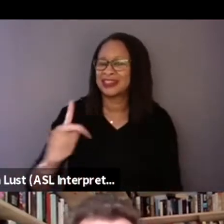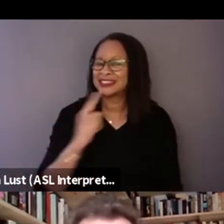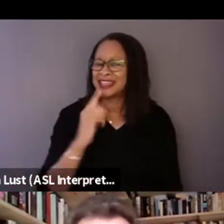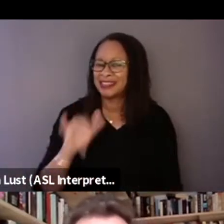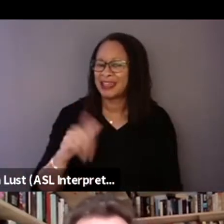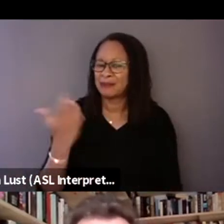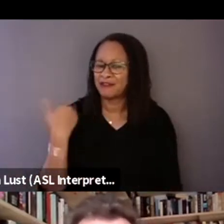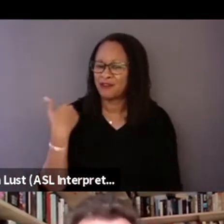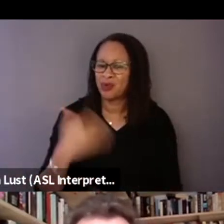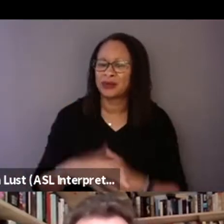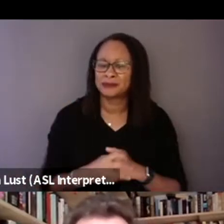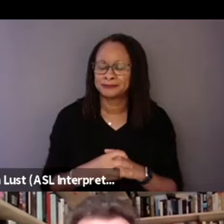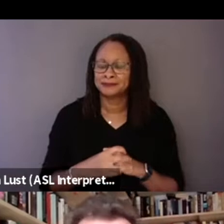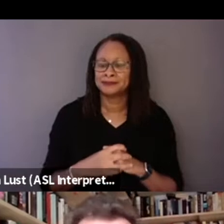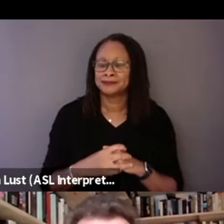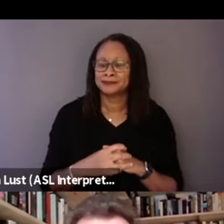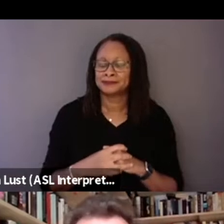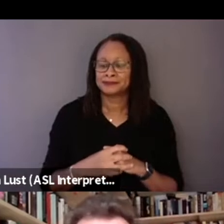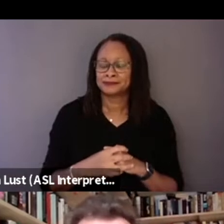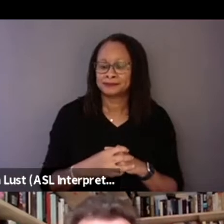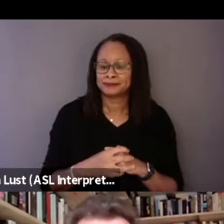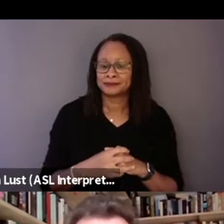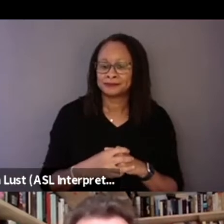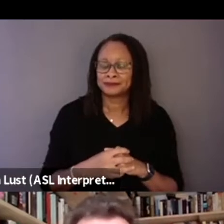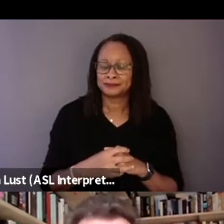And it's why his story is so powerful.